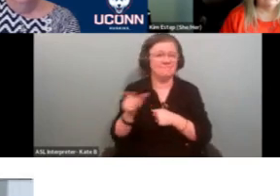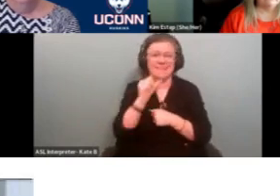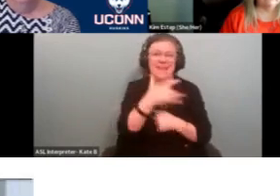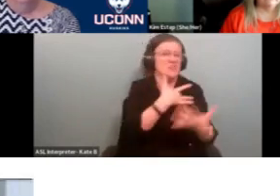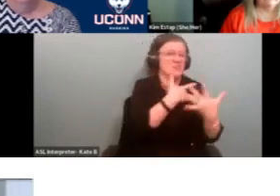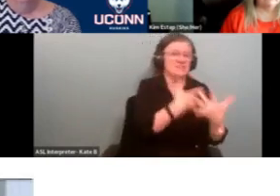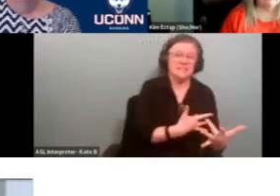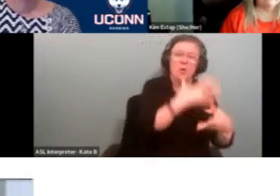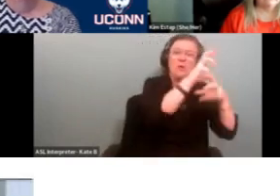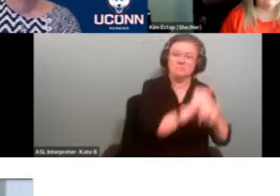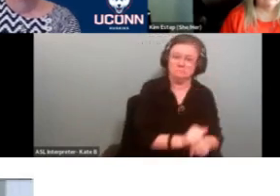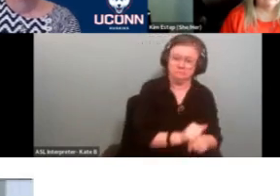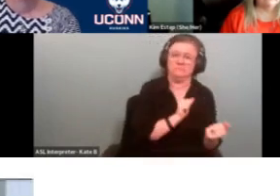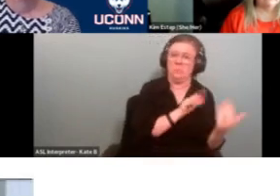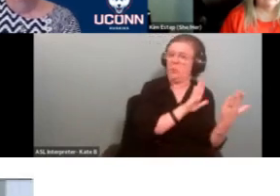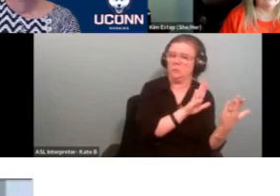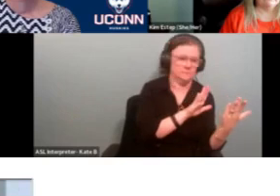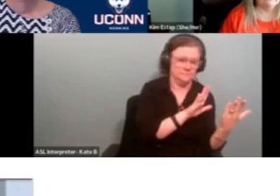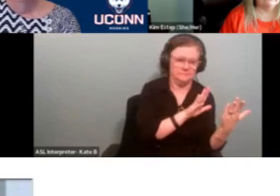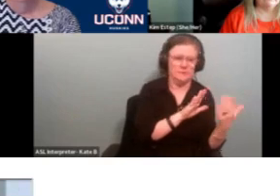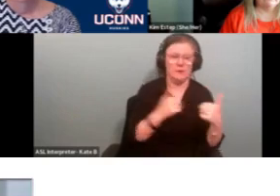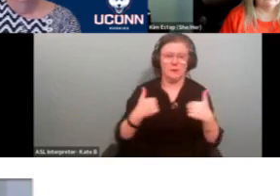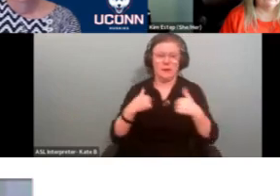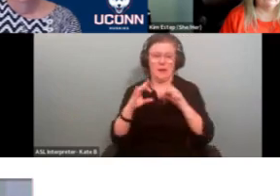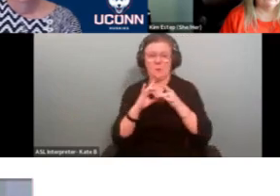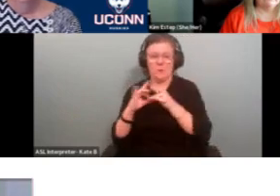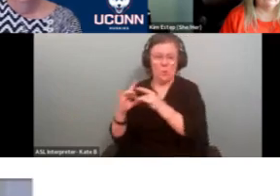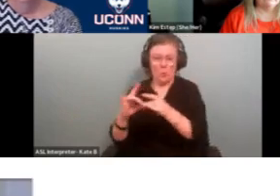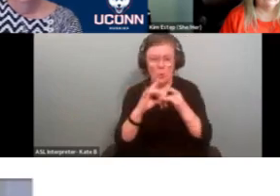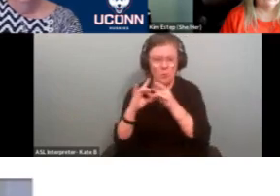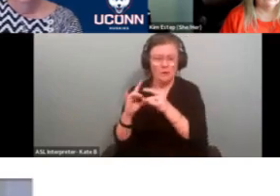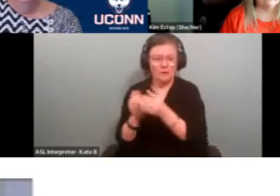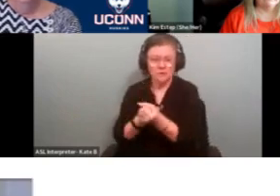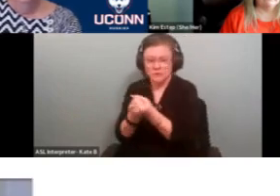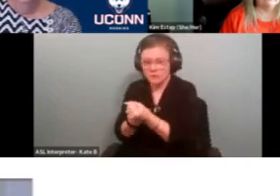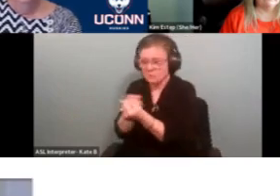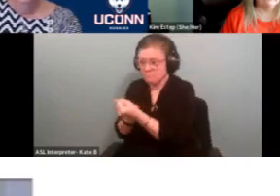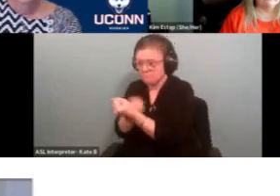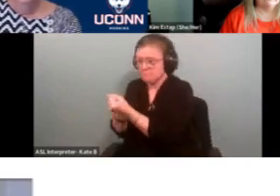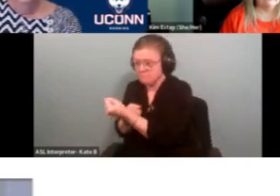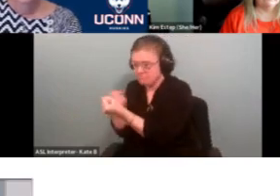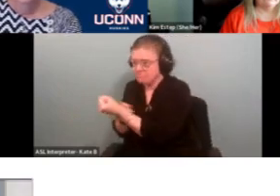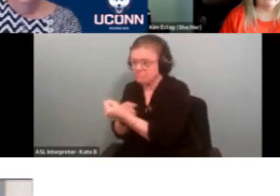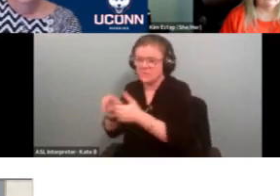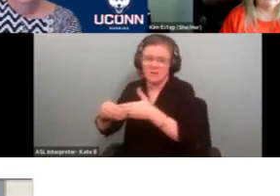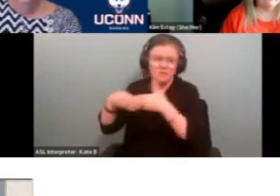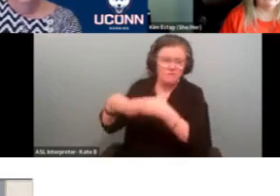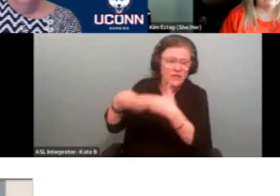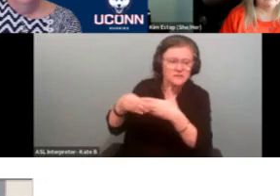care. The Care Coordinator works to support system partners to be flexible and expectations and